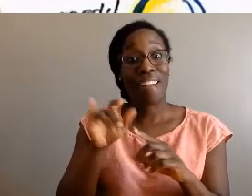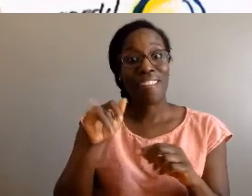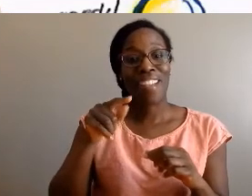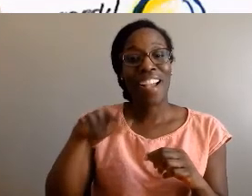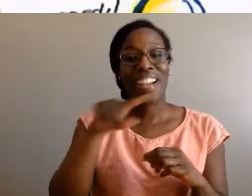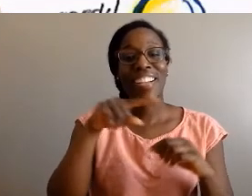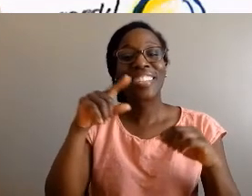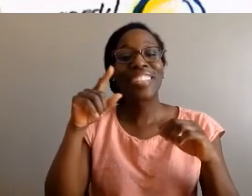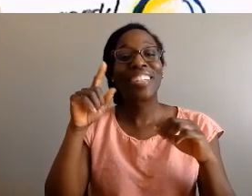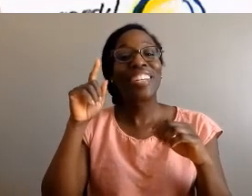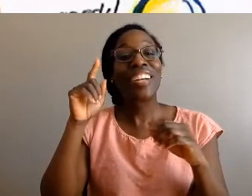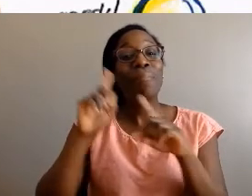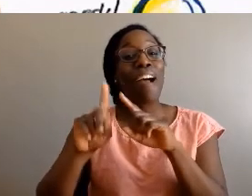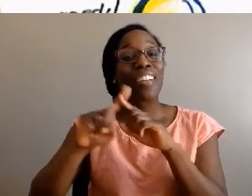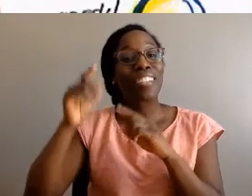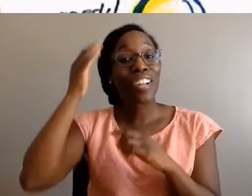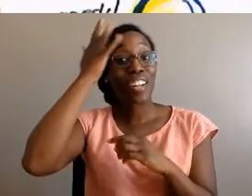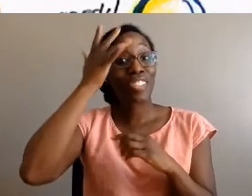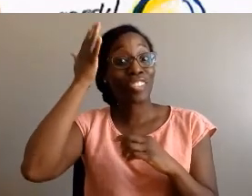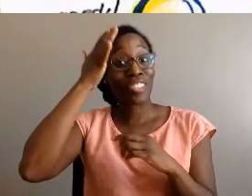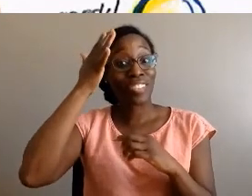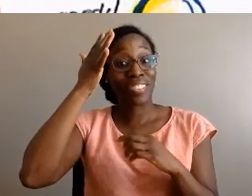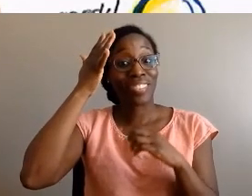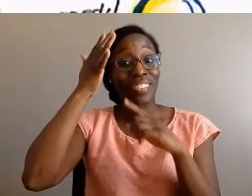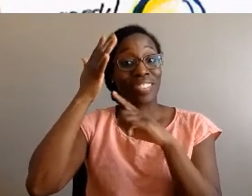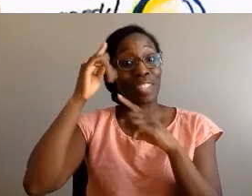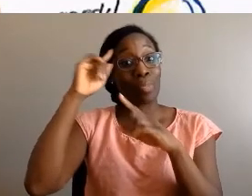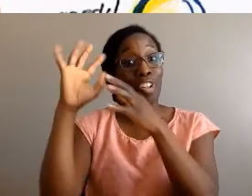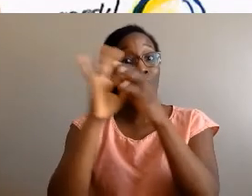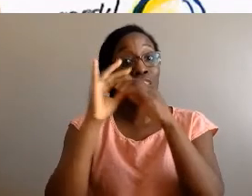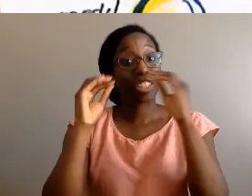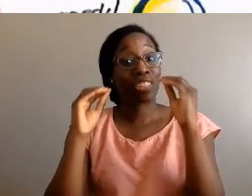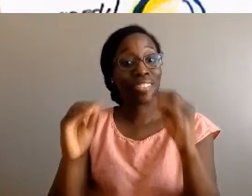practice. If so, I am looking forward to teaming up and working together